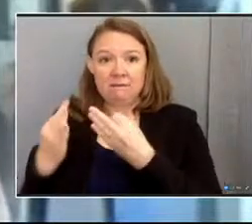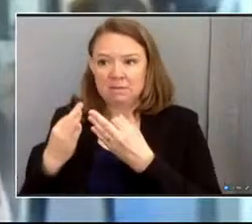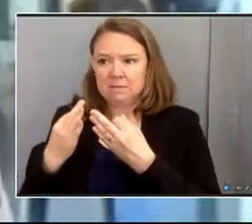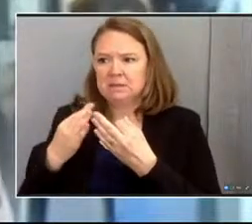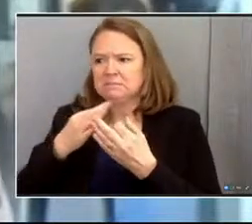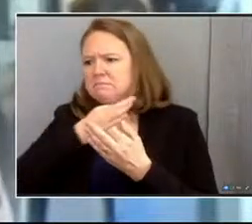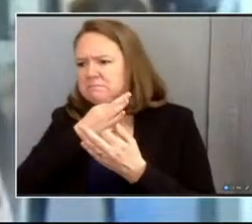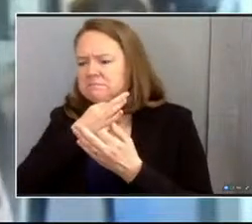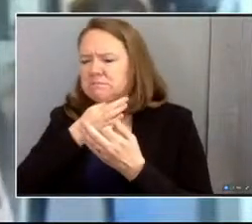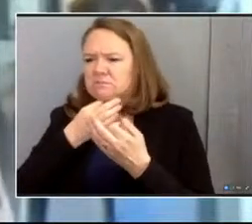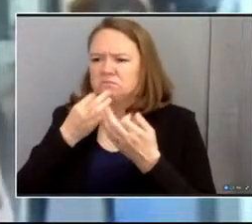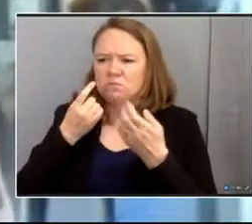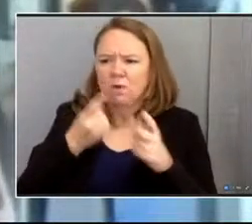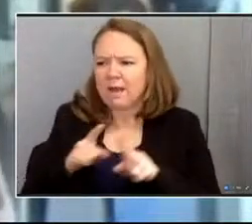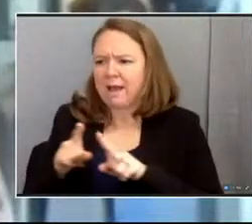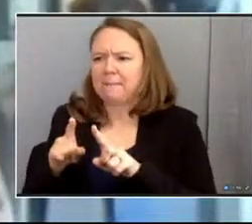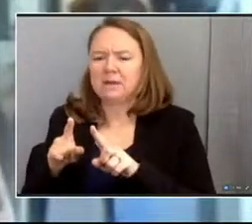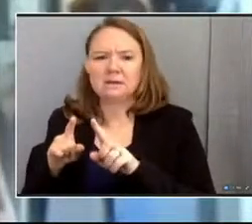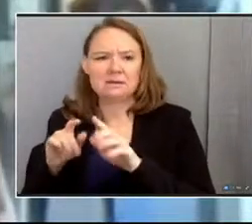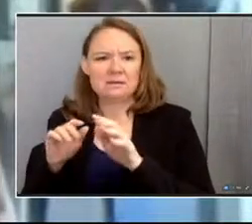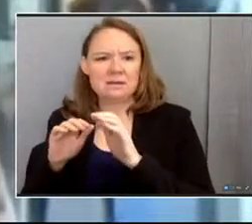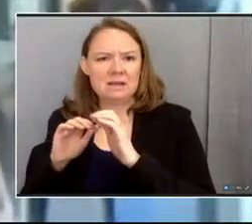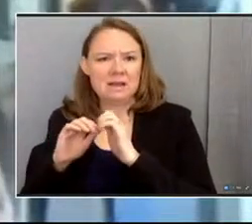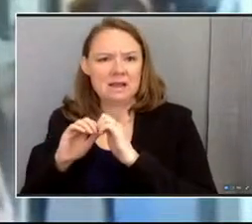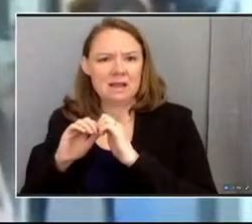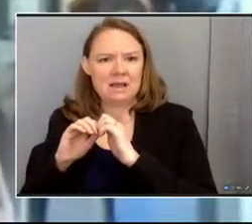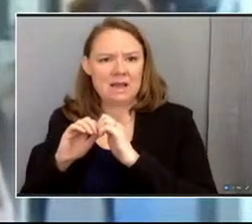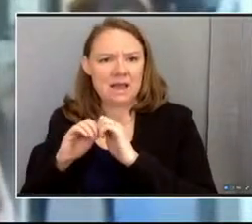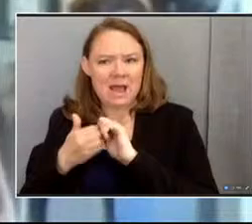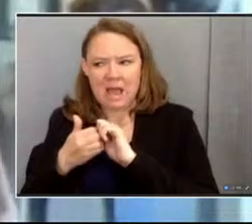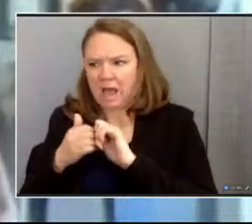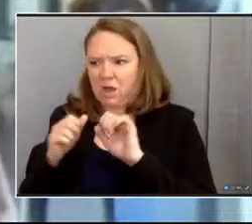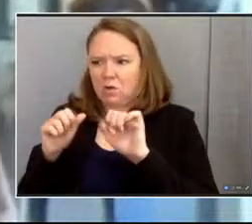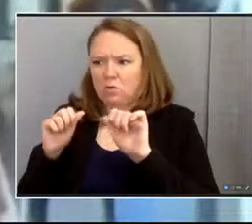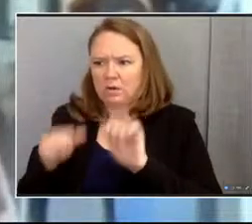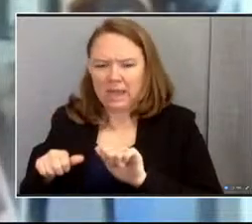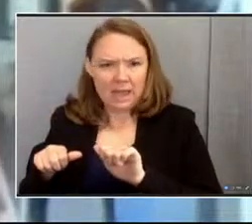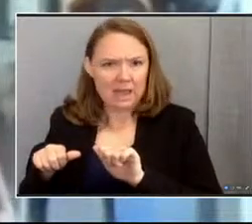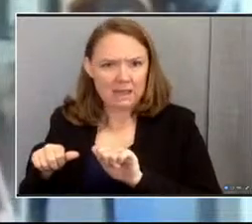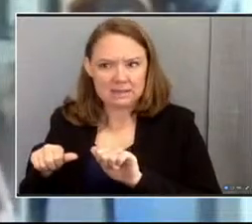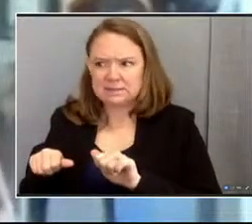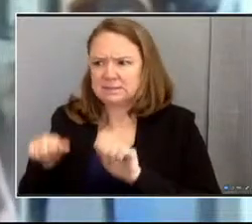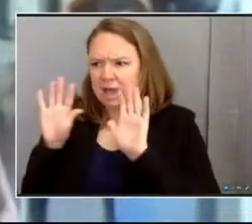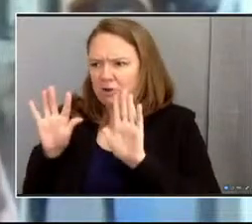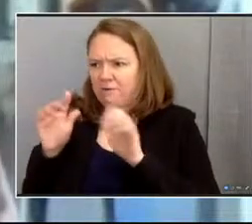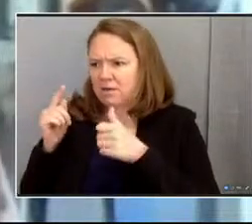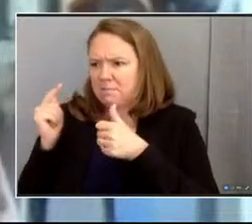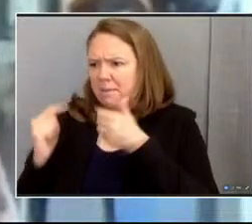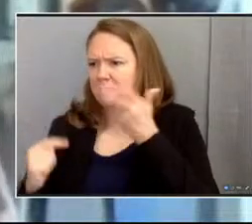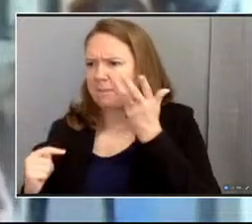were going to be able to make the sacrifice for me to get the lessons to study with such a great man.